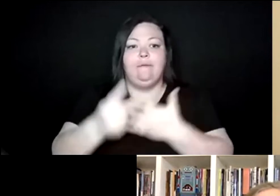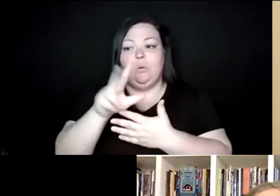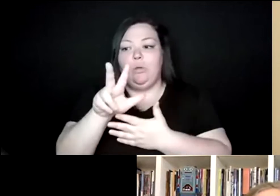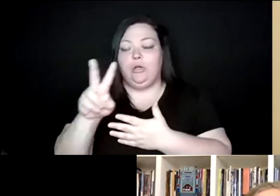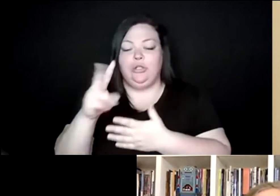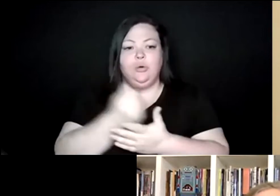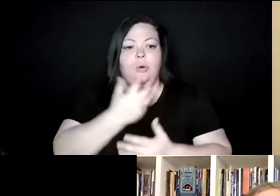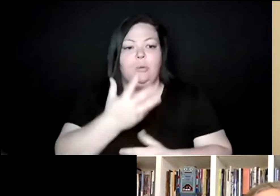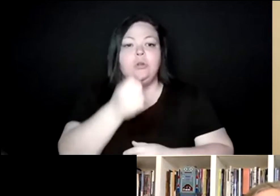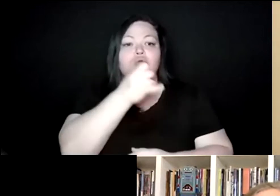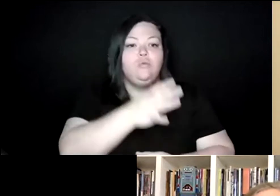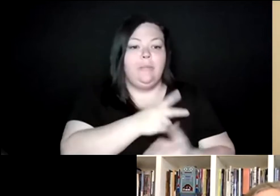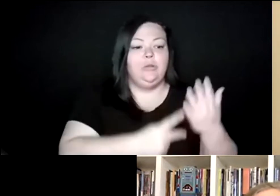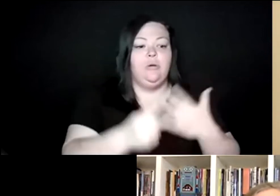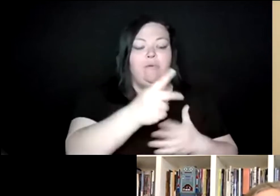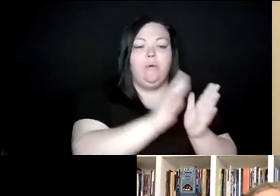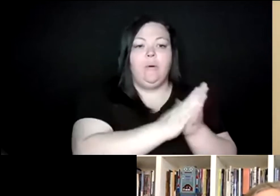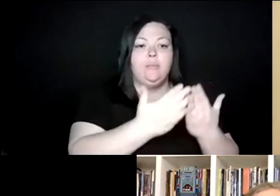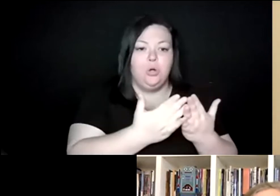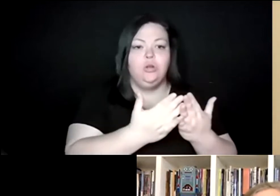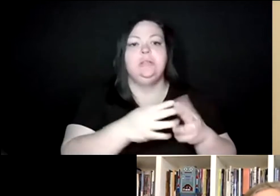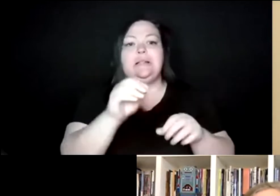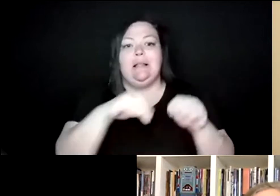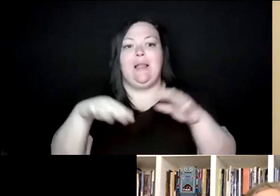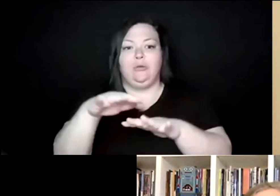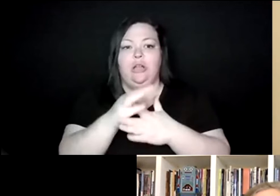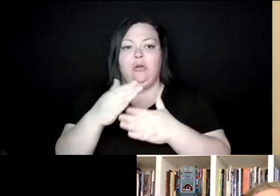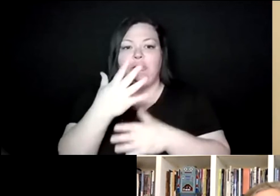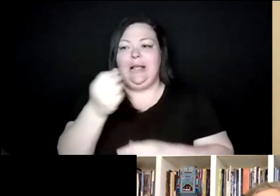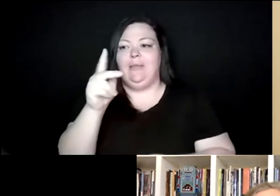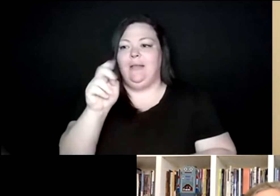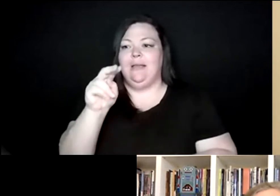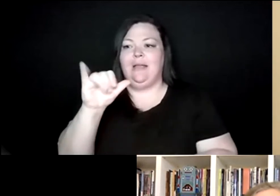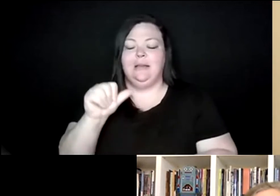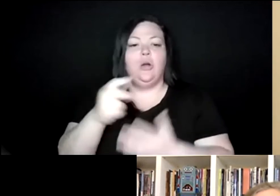Women's Review of Books, Pleiades, Plowshares, and The Kenyan Review. She is co-founder and